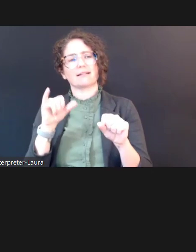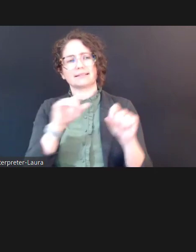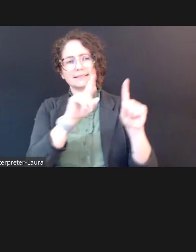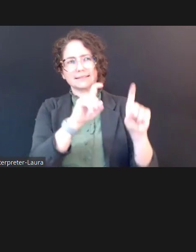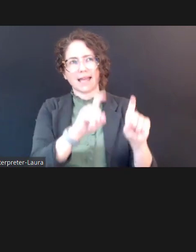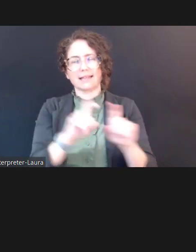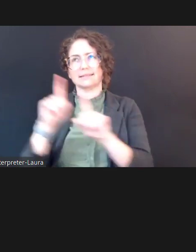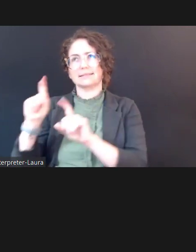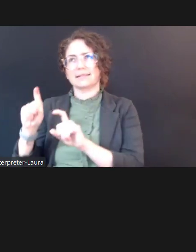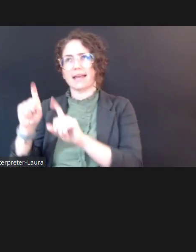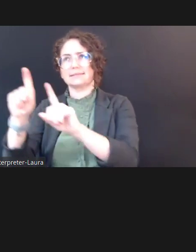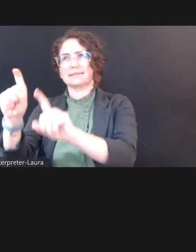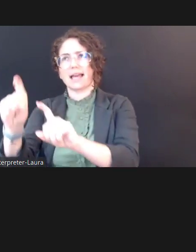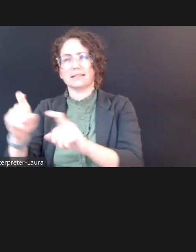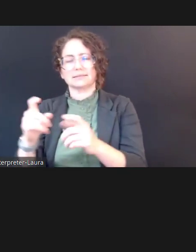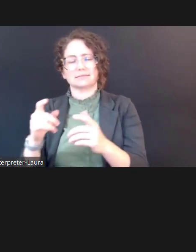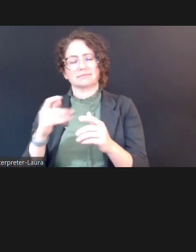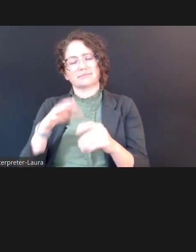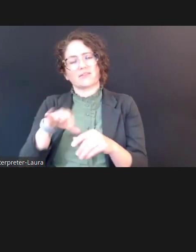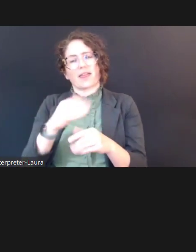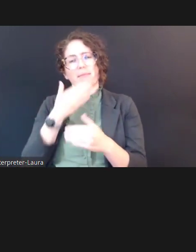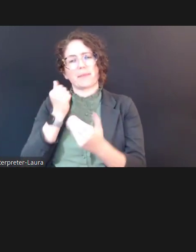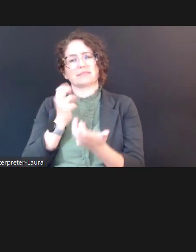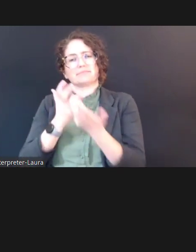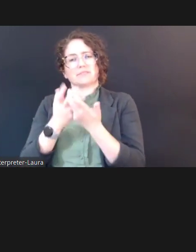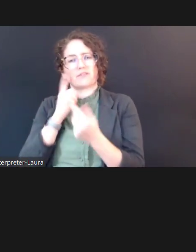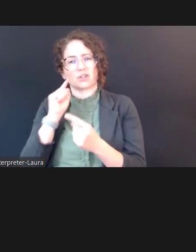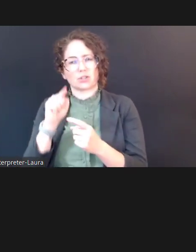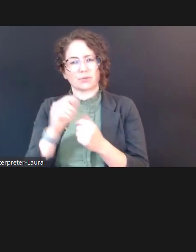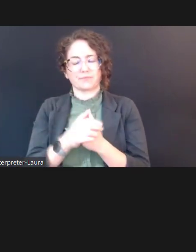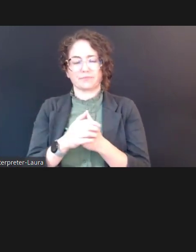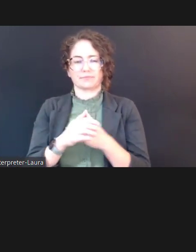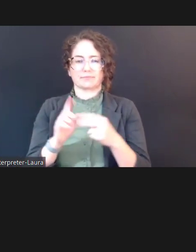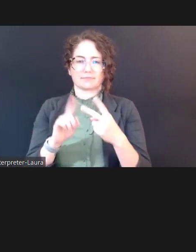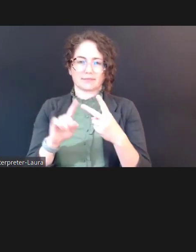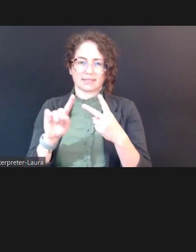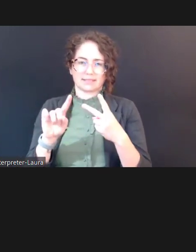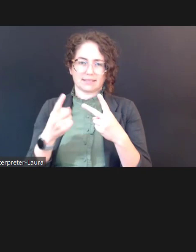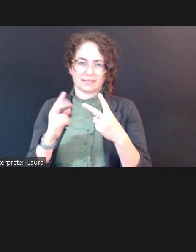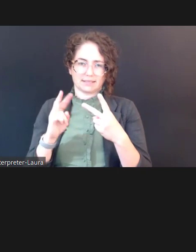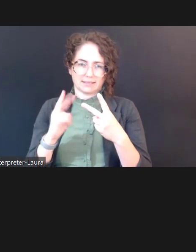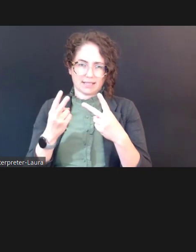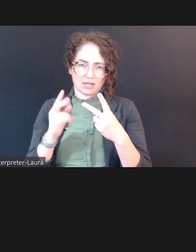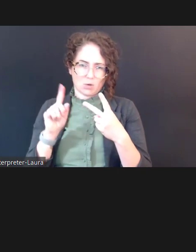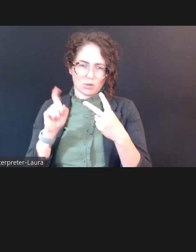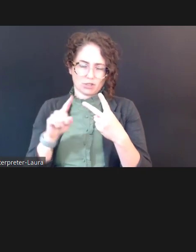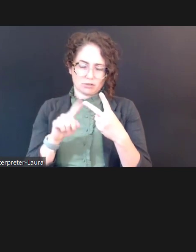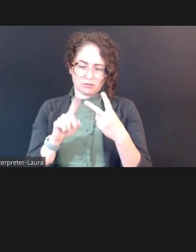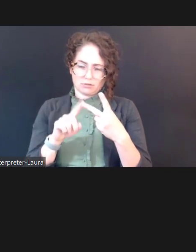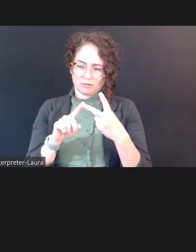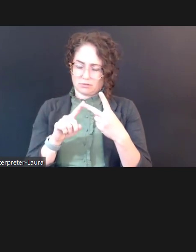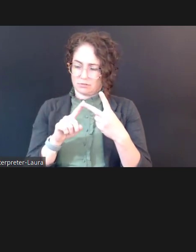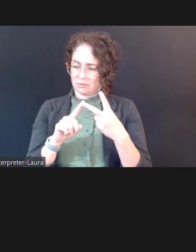that works best for you. The second question about working with birth to 3 and their